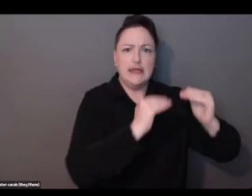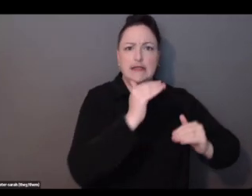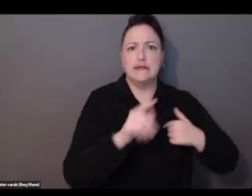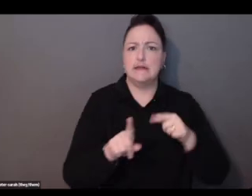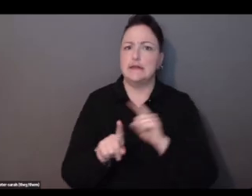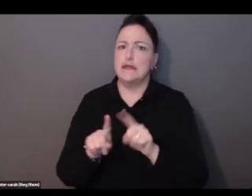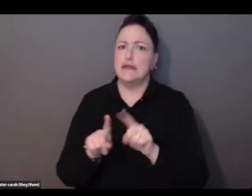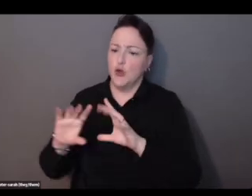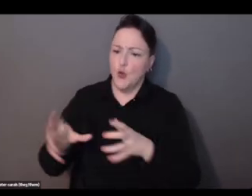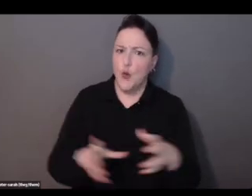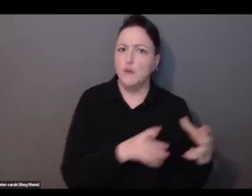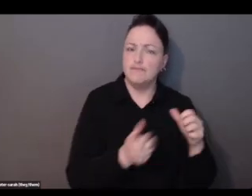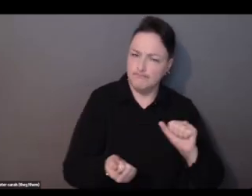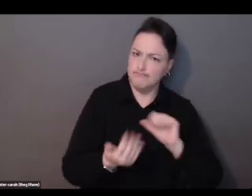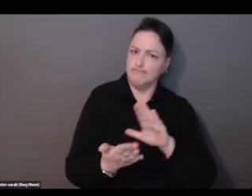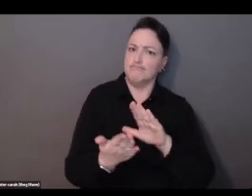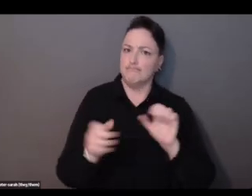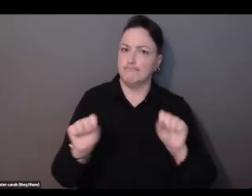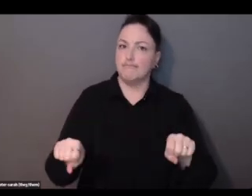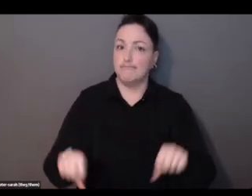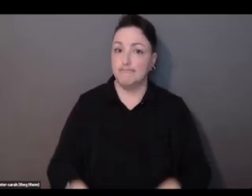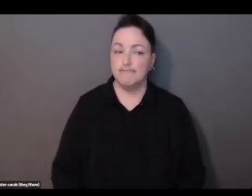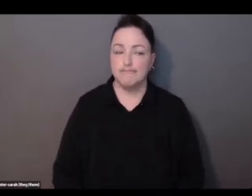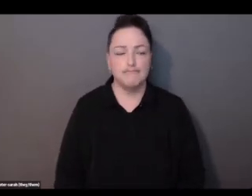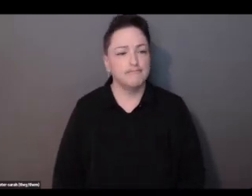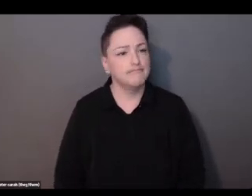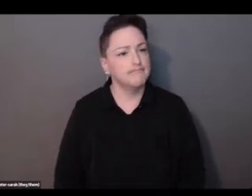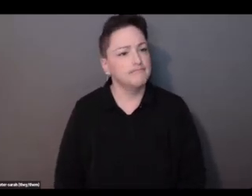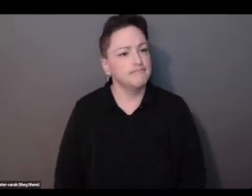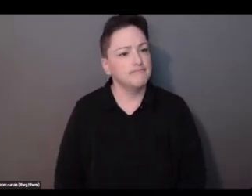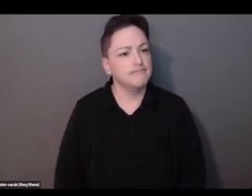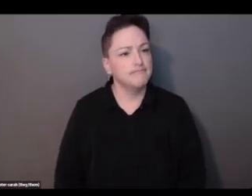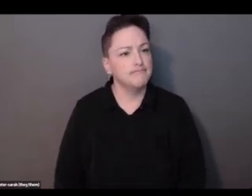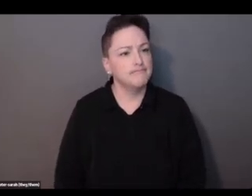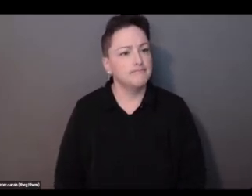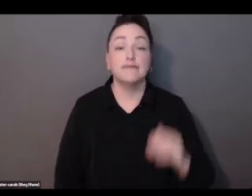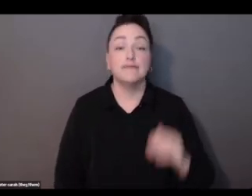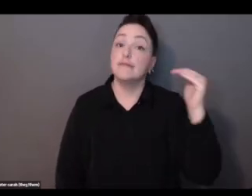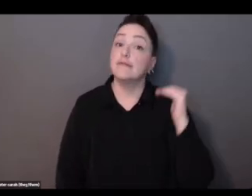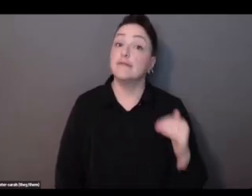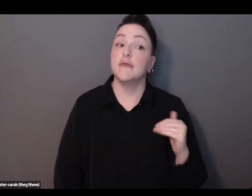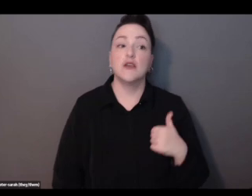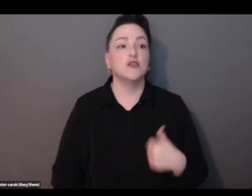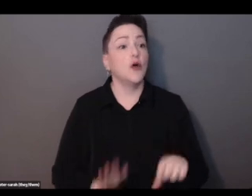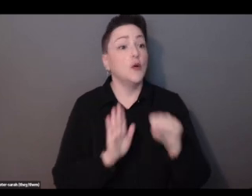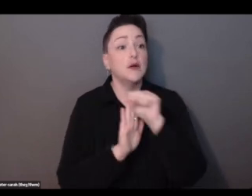Let's look at a state that maybe has available race/ethnicity data.